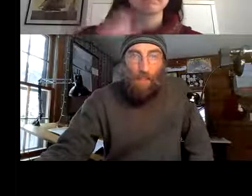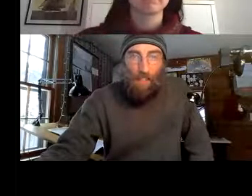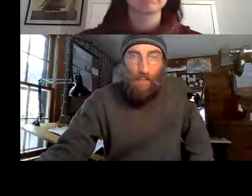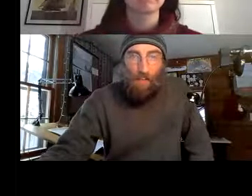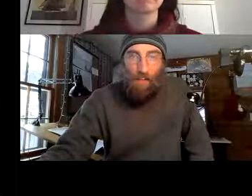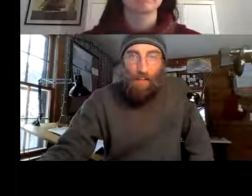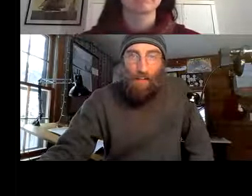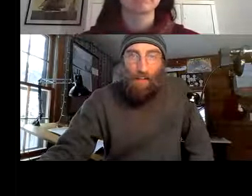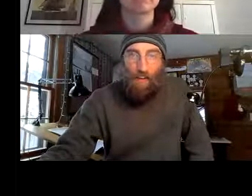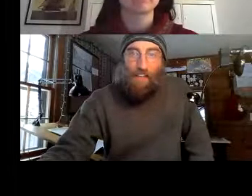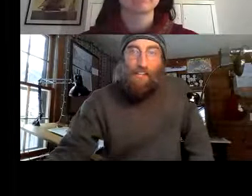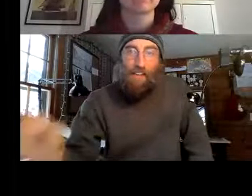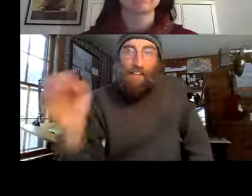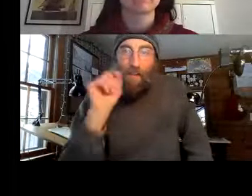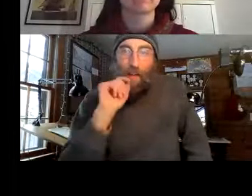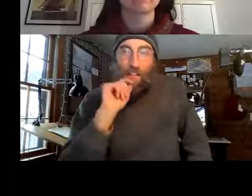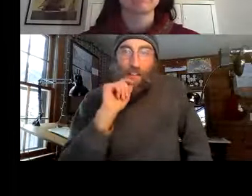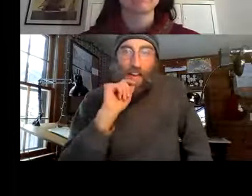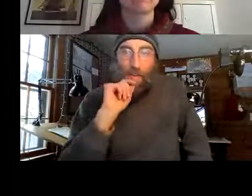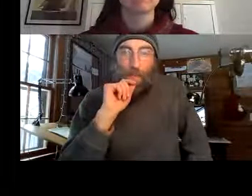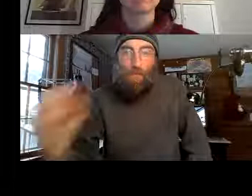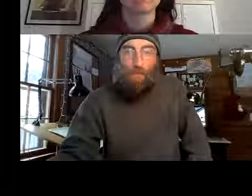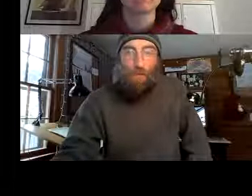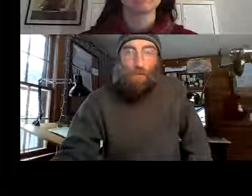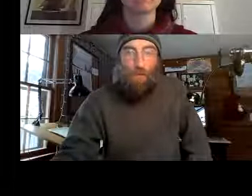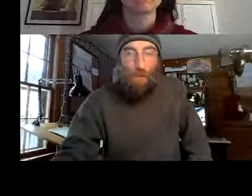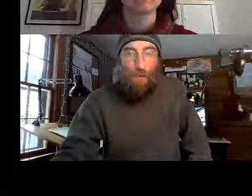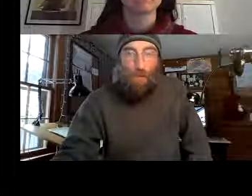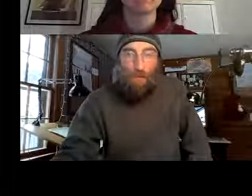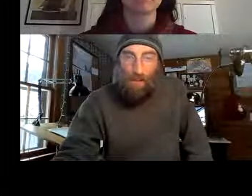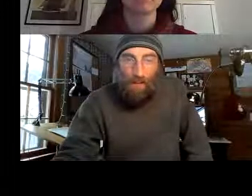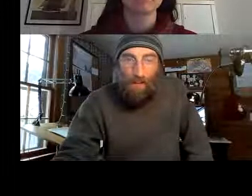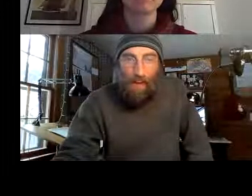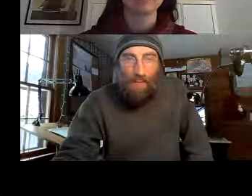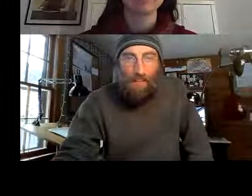women yesterday and she says she will have a tent put up for a school room"--